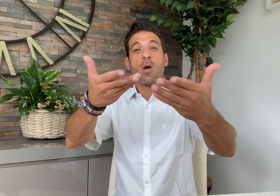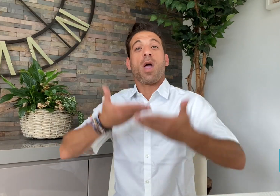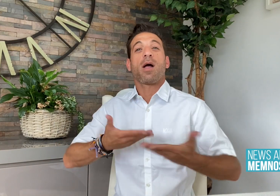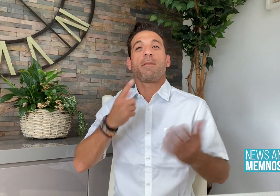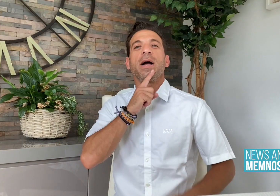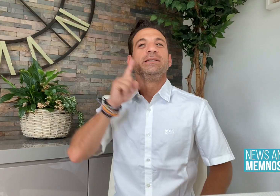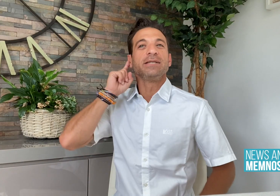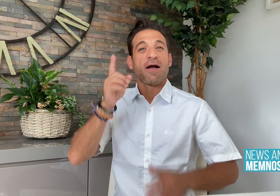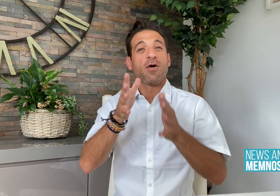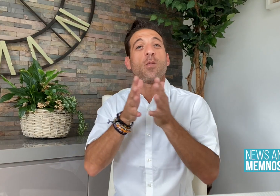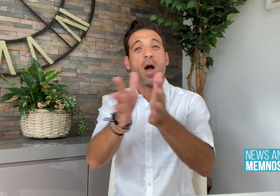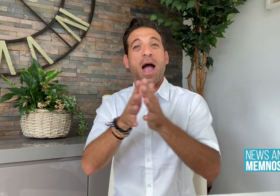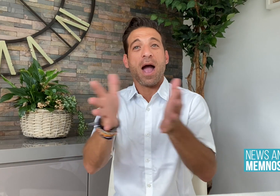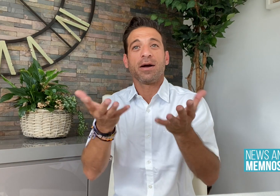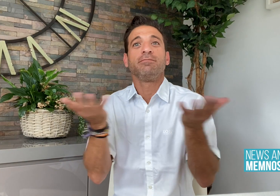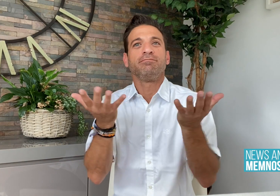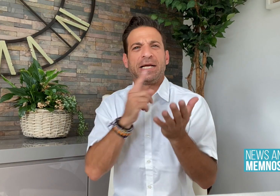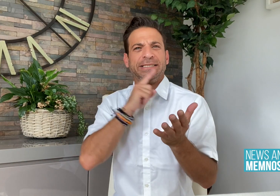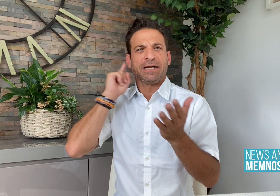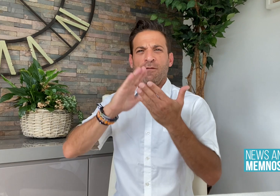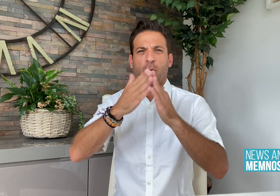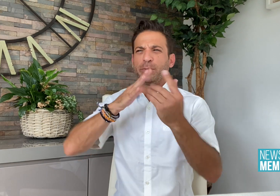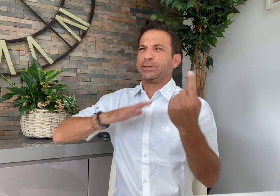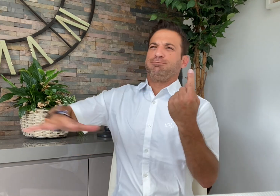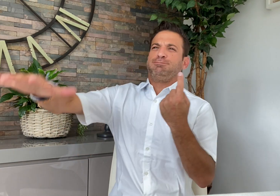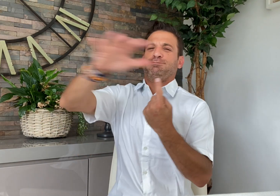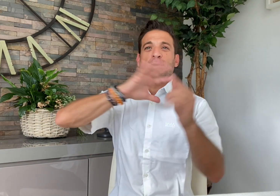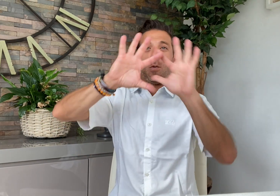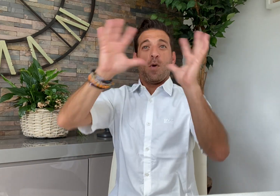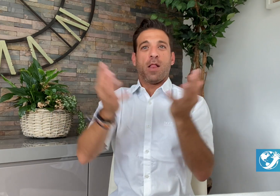Welcome to DeafWire where we unite